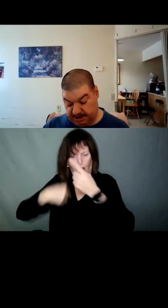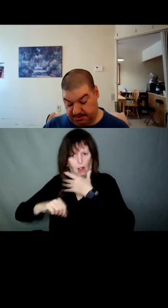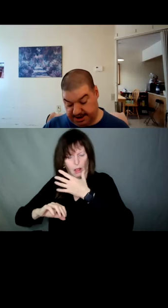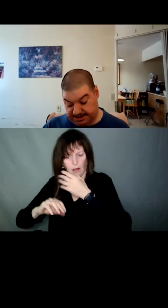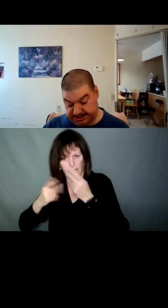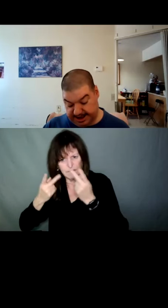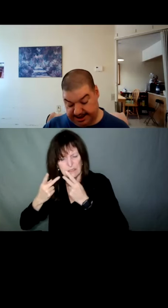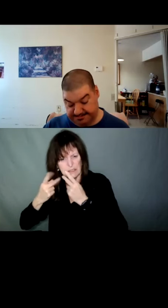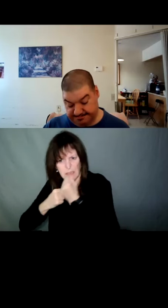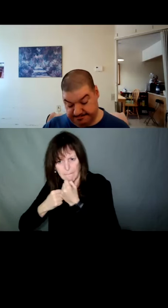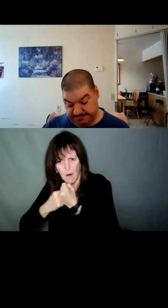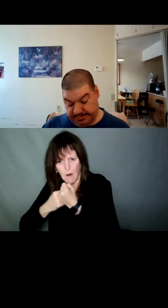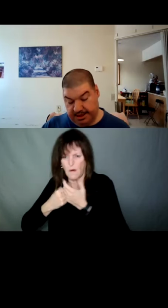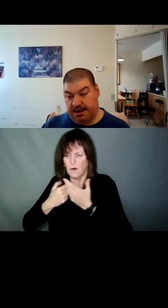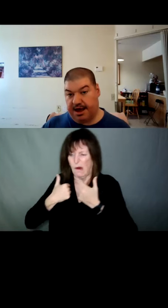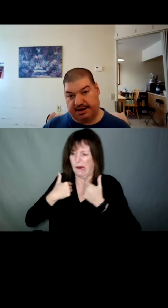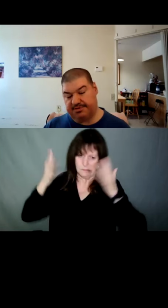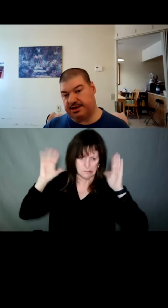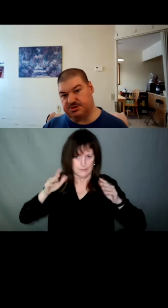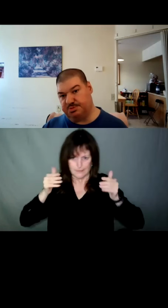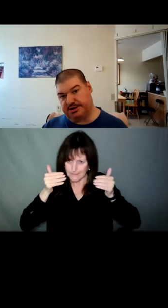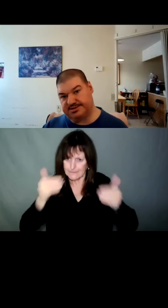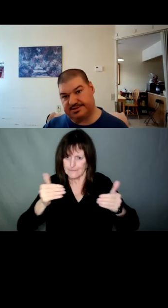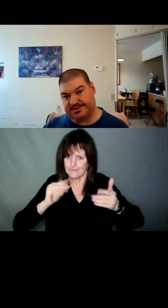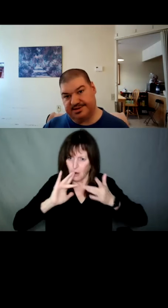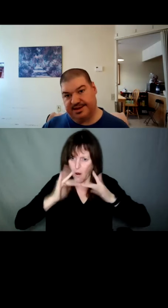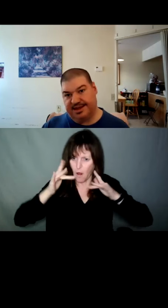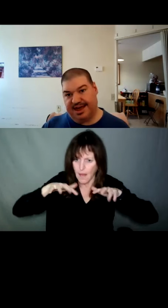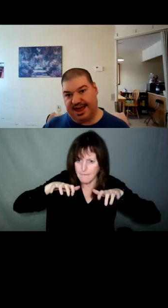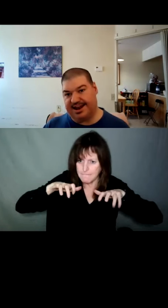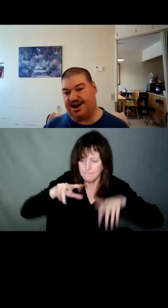as I have 20 PSW's that come to see me in a week .